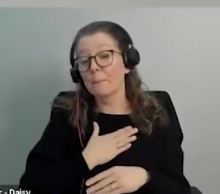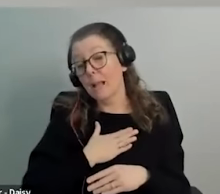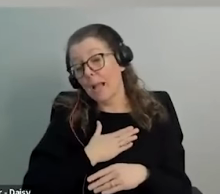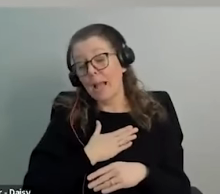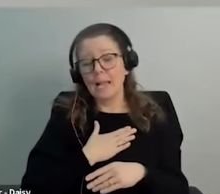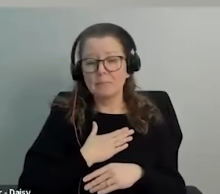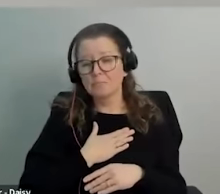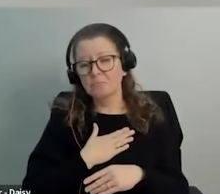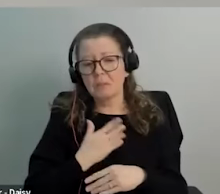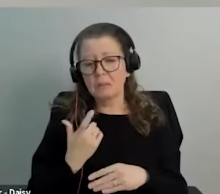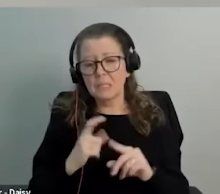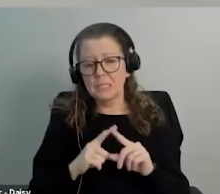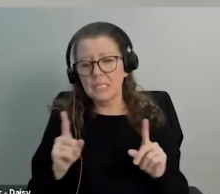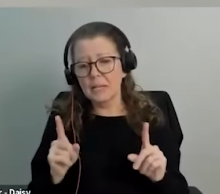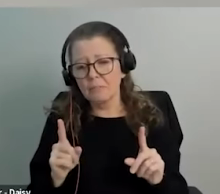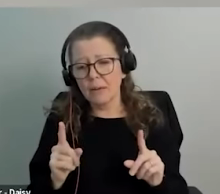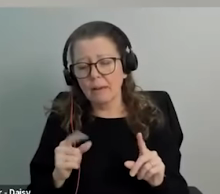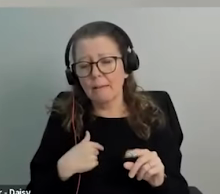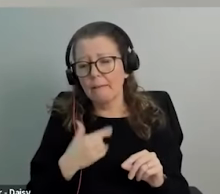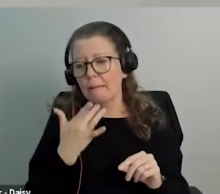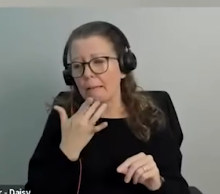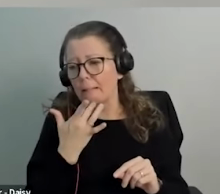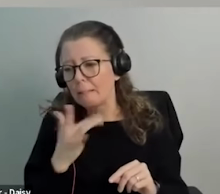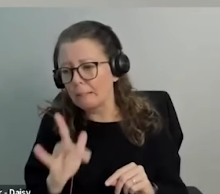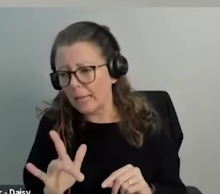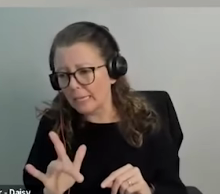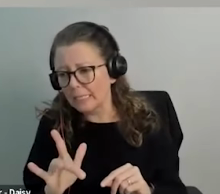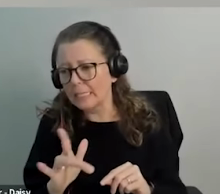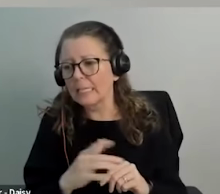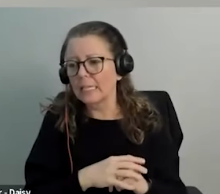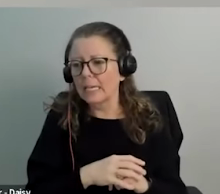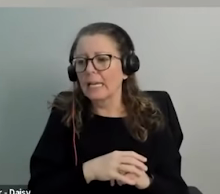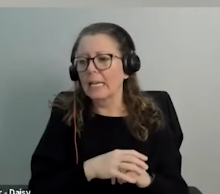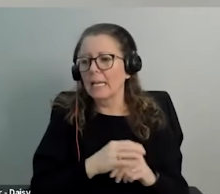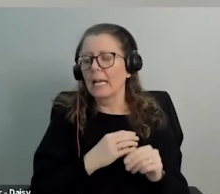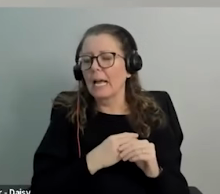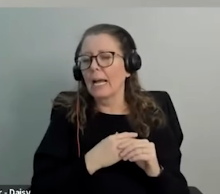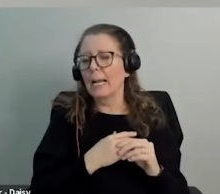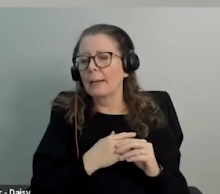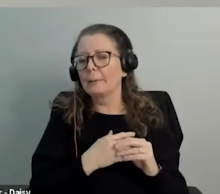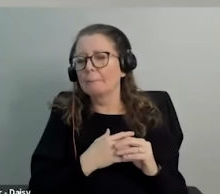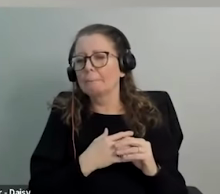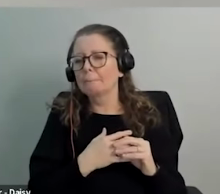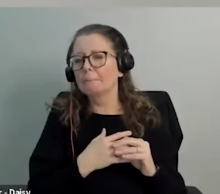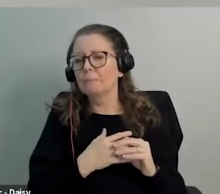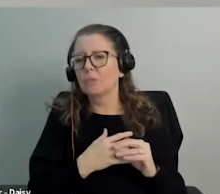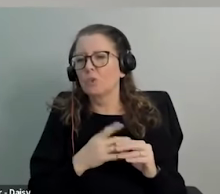in the sense of, so I was very, very lucky that when I was just a few years into my career,